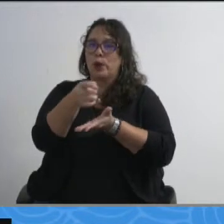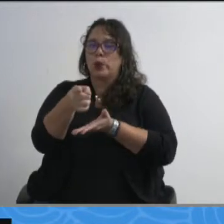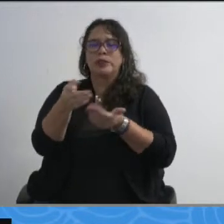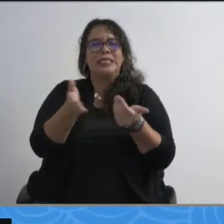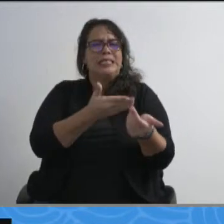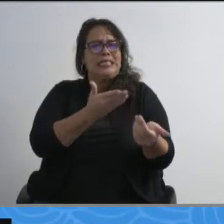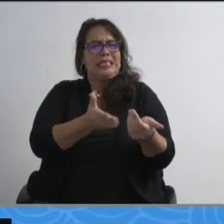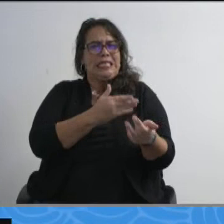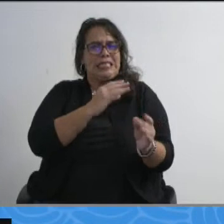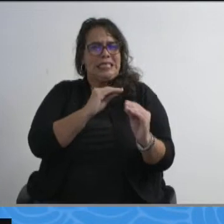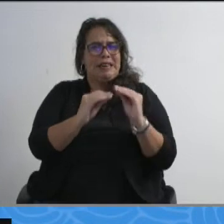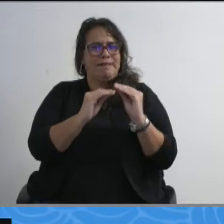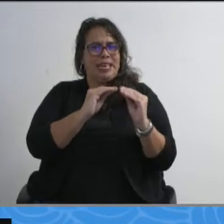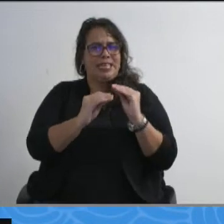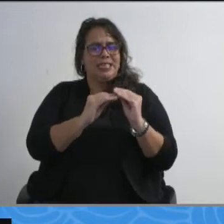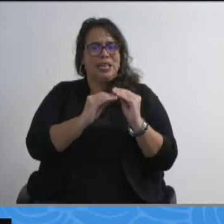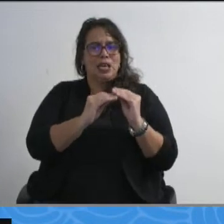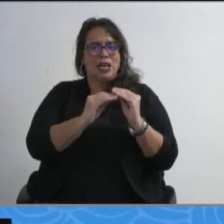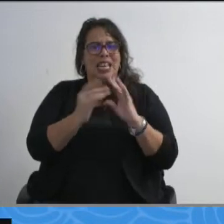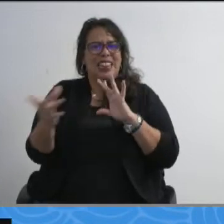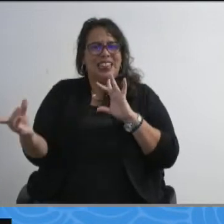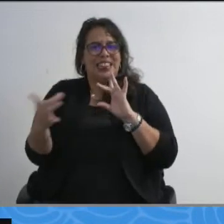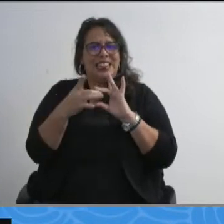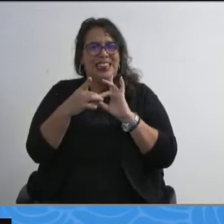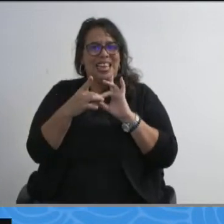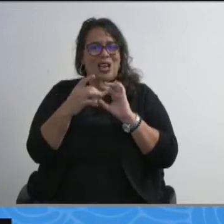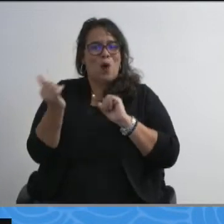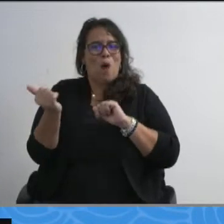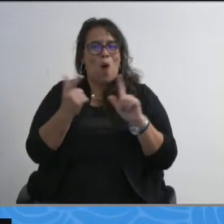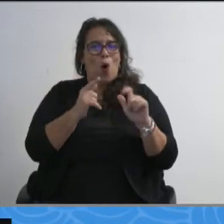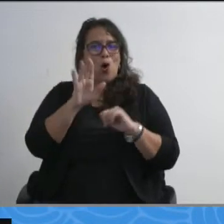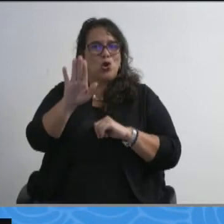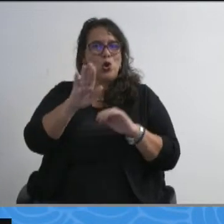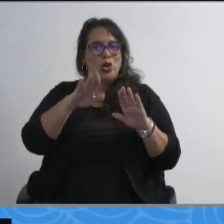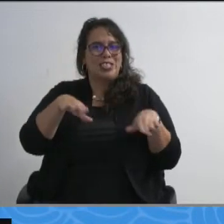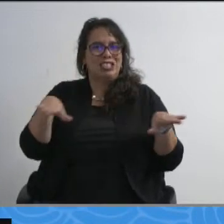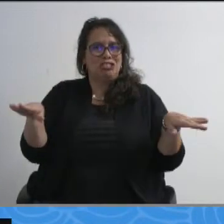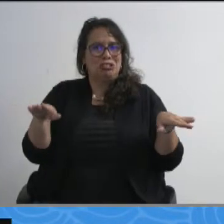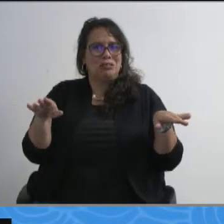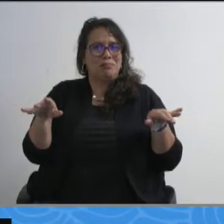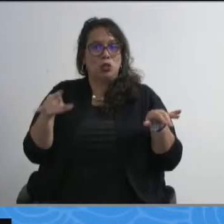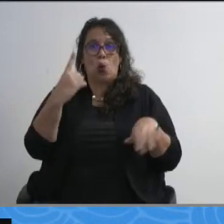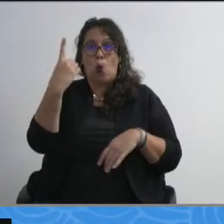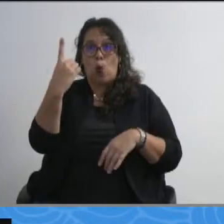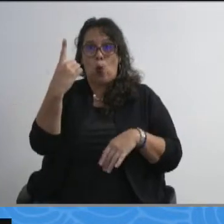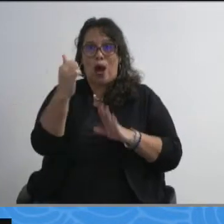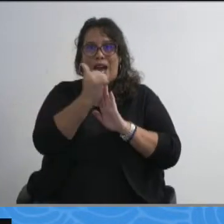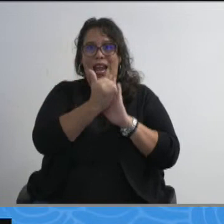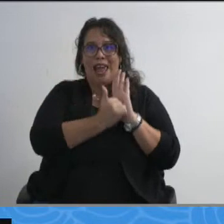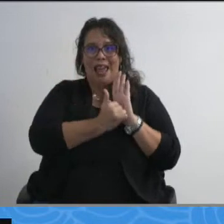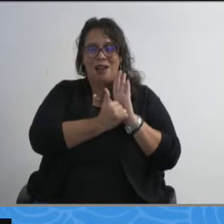You can link all of the kids to the same account. We can also help you in our office. And there's also, I think, a button in ParentVue